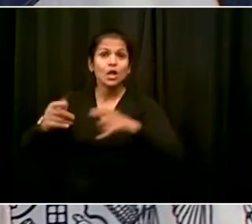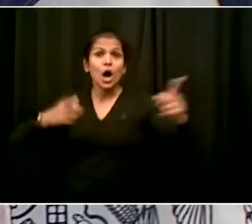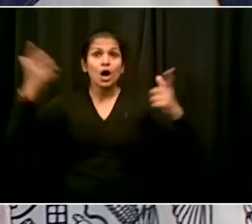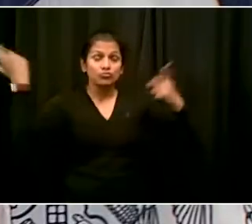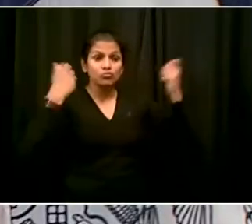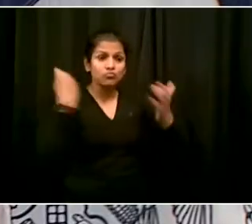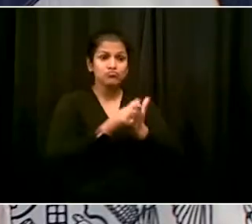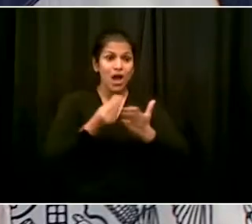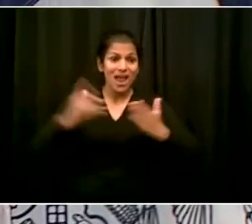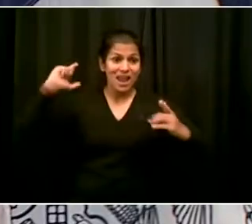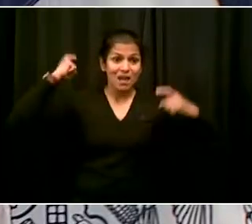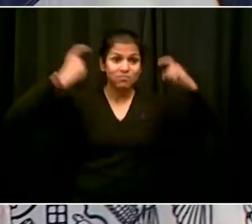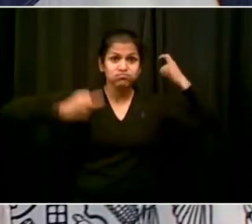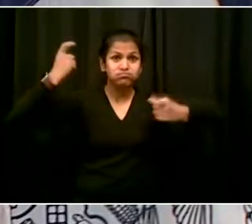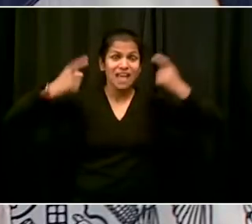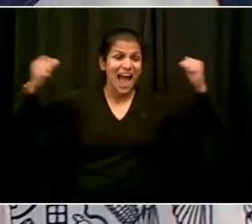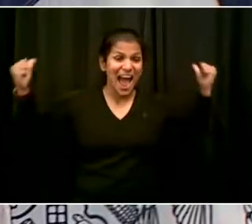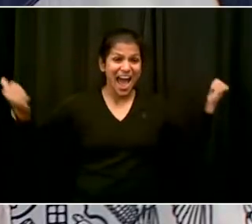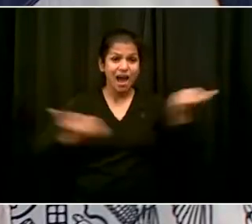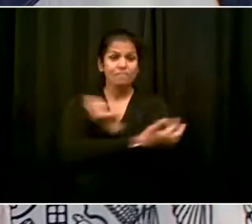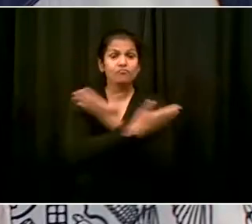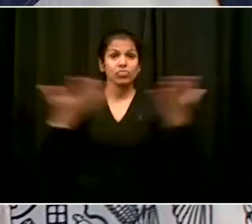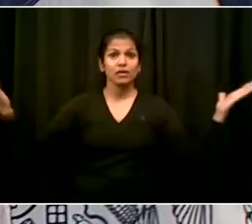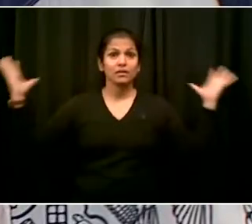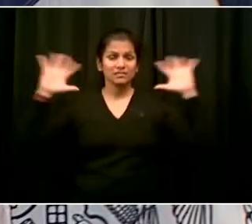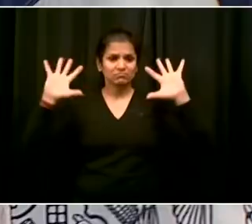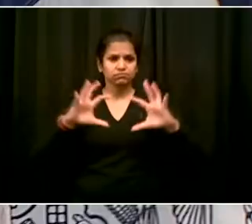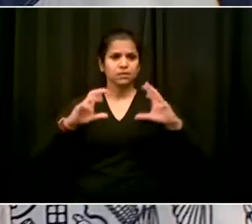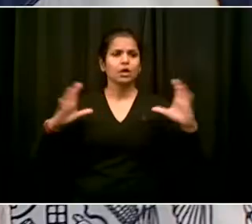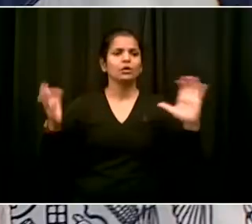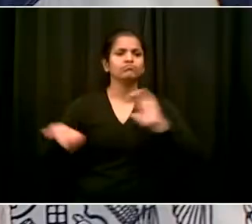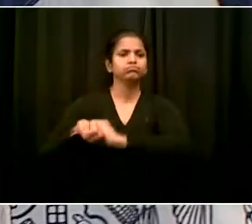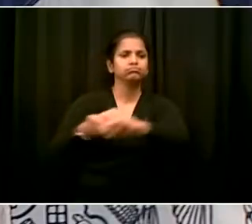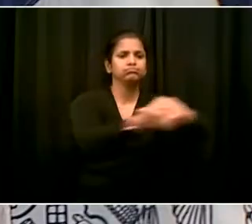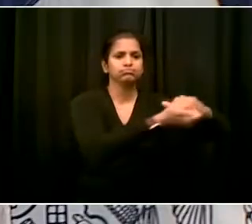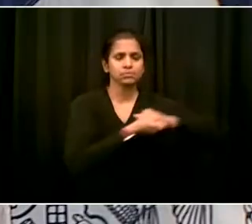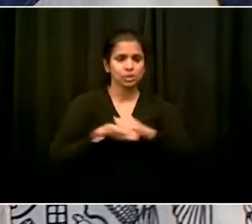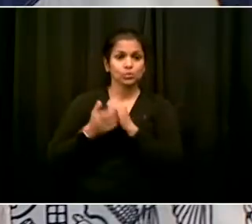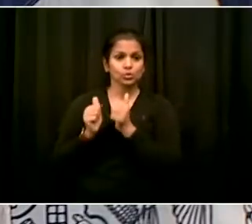THIS IS A WHOLE DIFFERENT TYPE OF ENDEAVOR AND IT IS MEANT TO MAXIMIZE